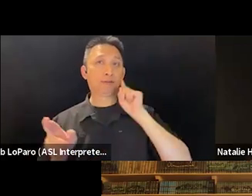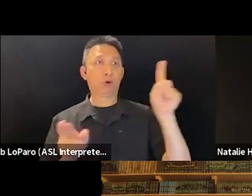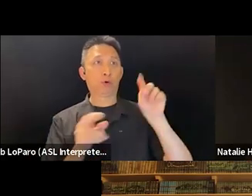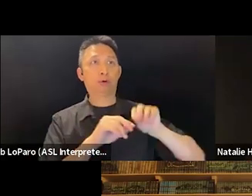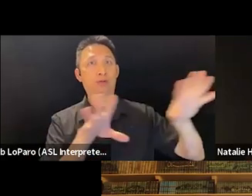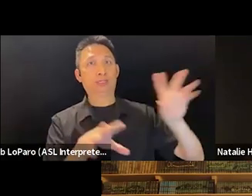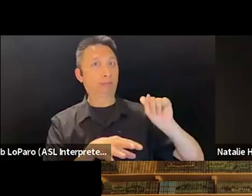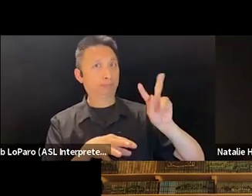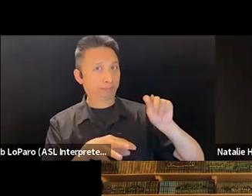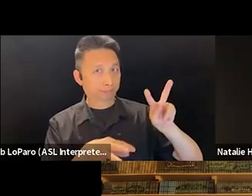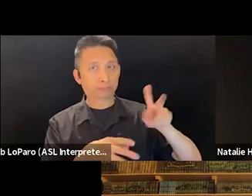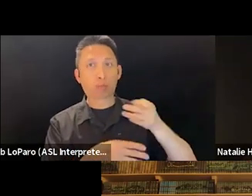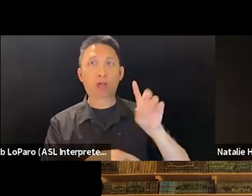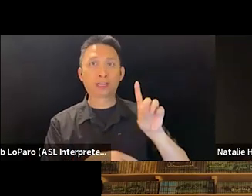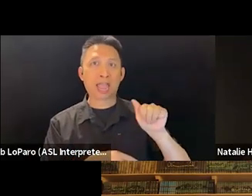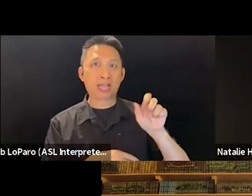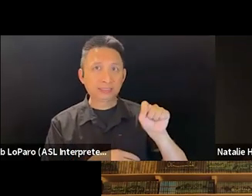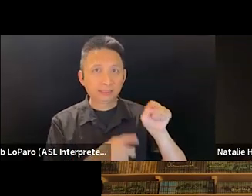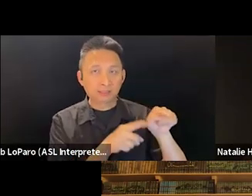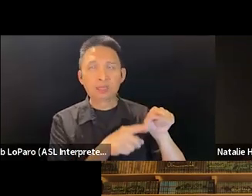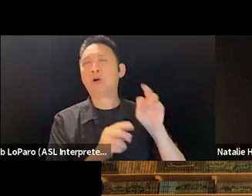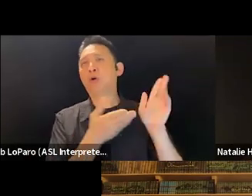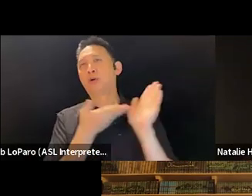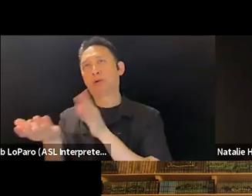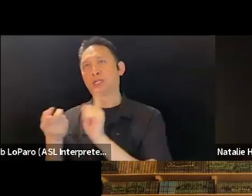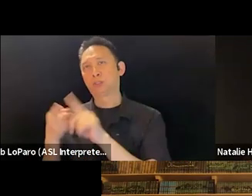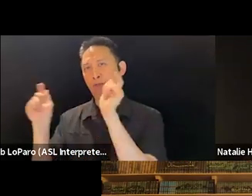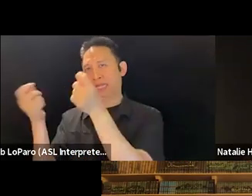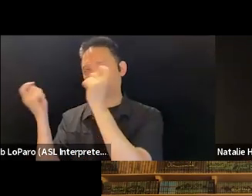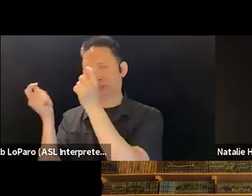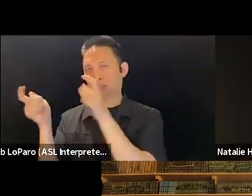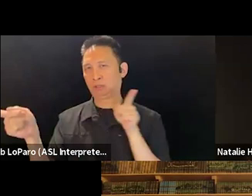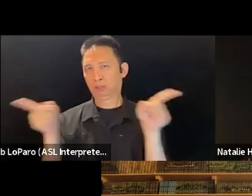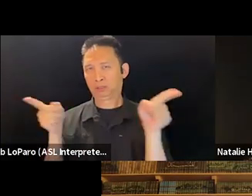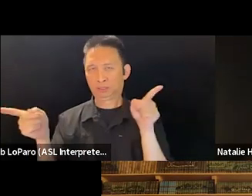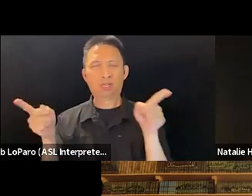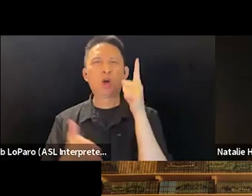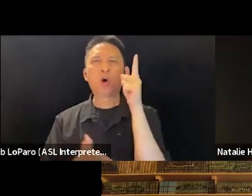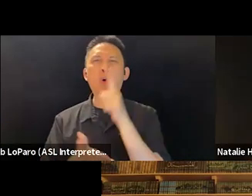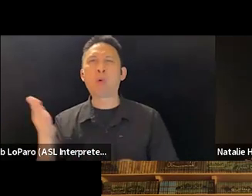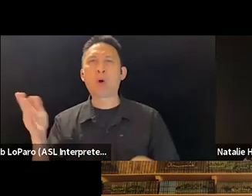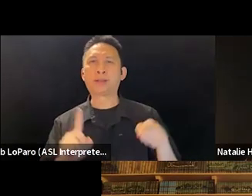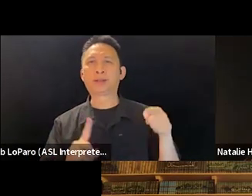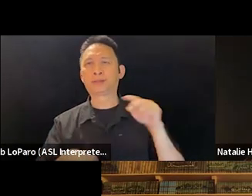or if this is something that you want to take to festivals, what is the certain things that make that for you?